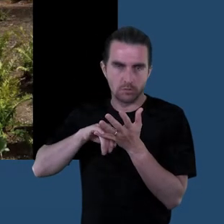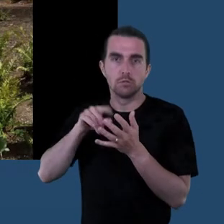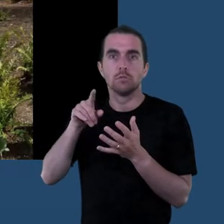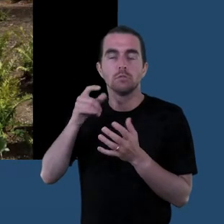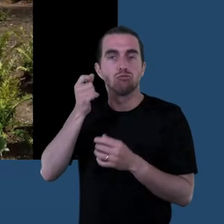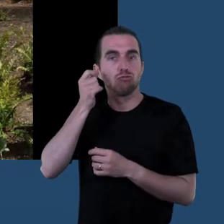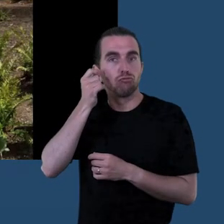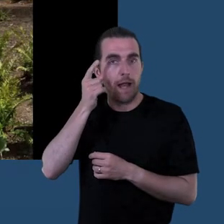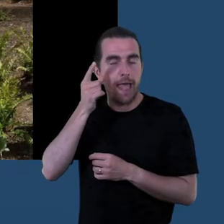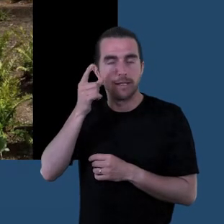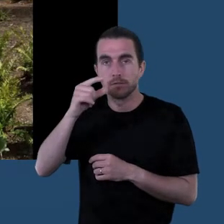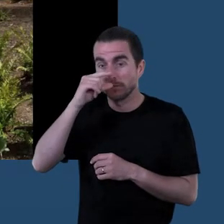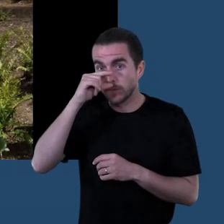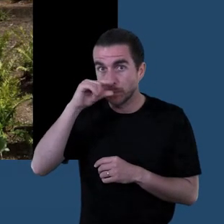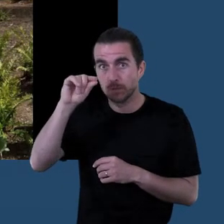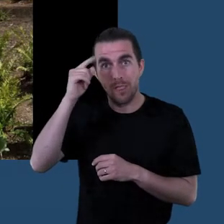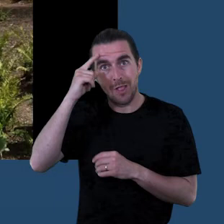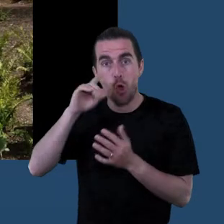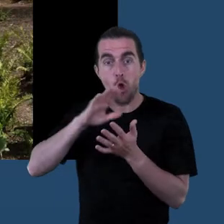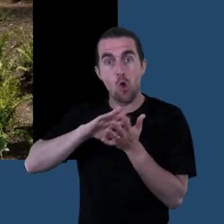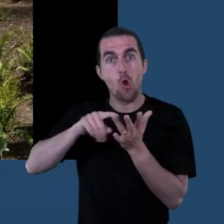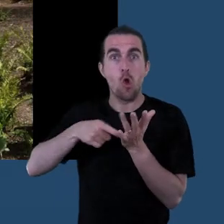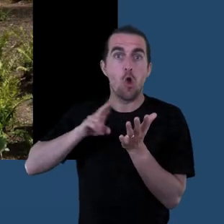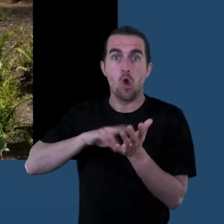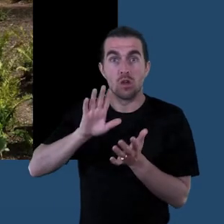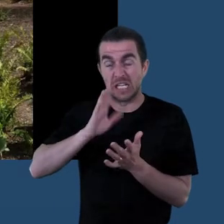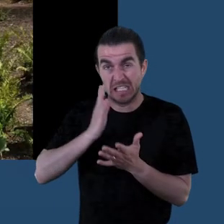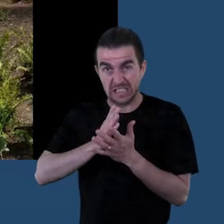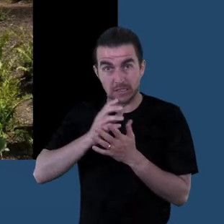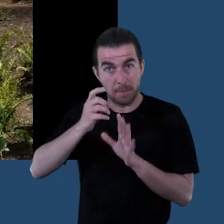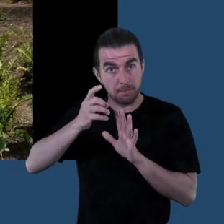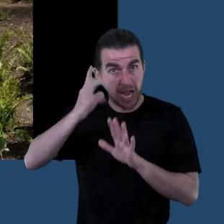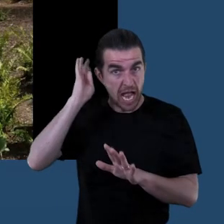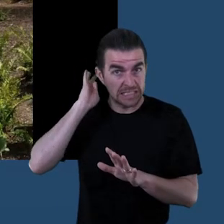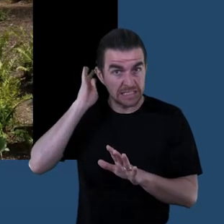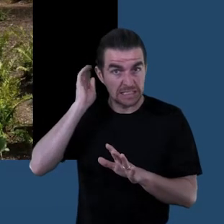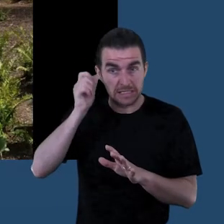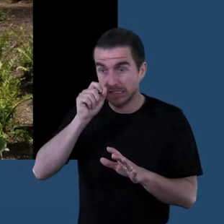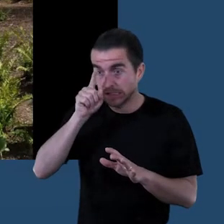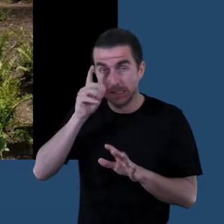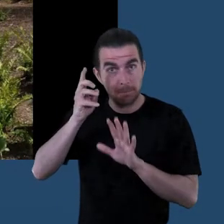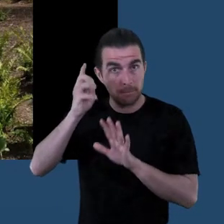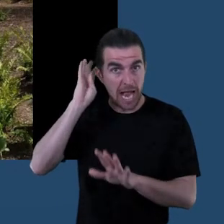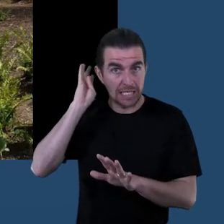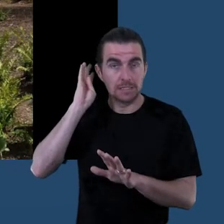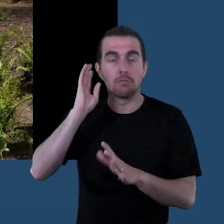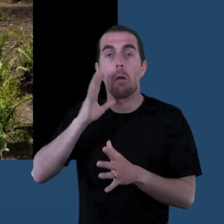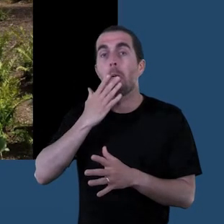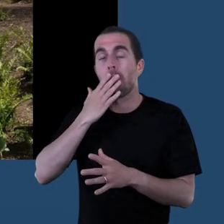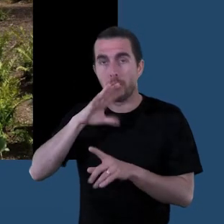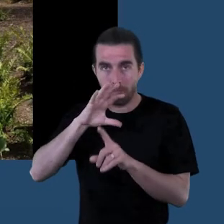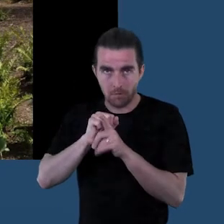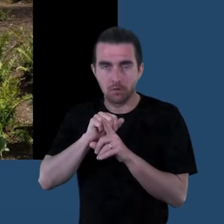they realized that this horn core was actually a thumb spike. So as they discovered and excavated